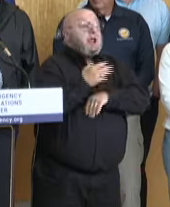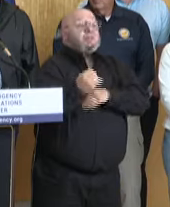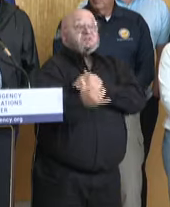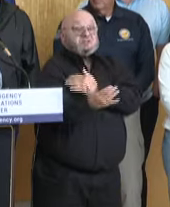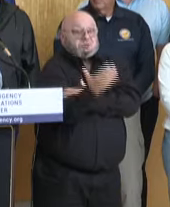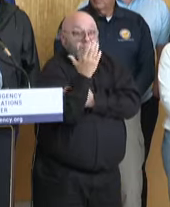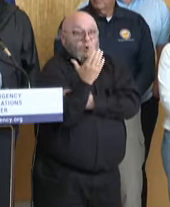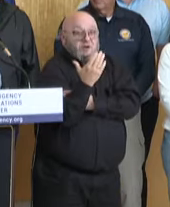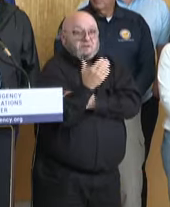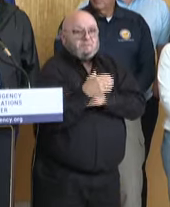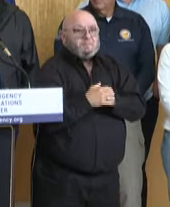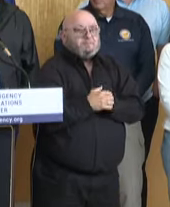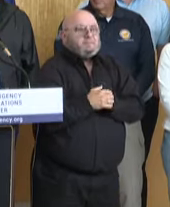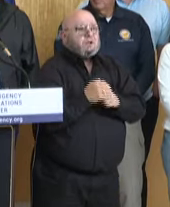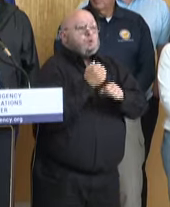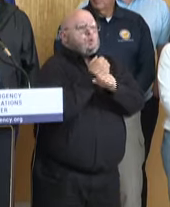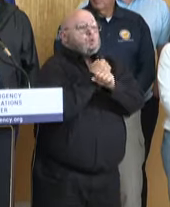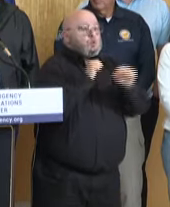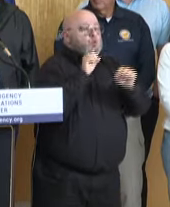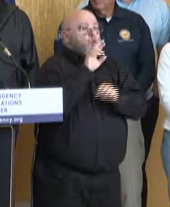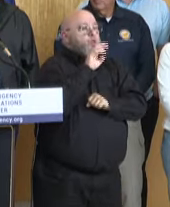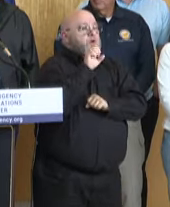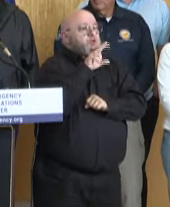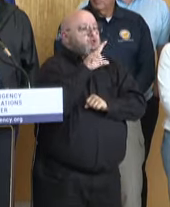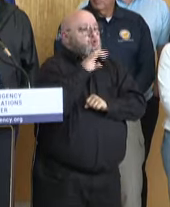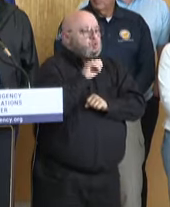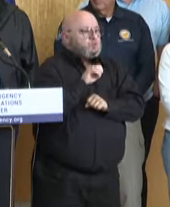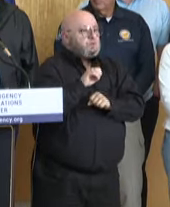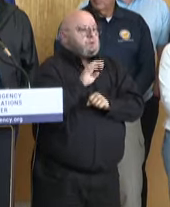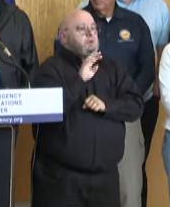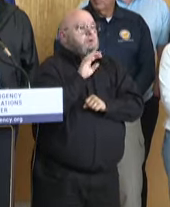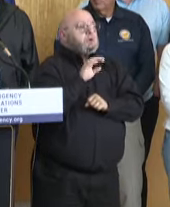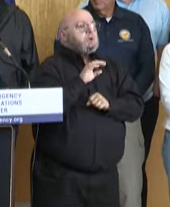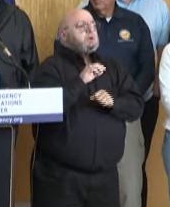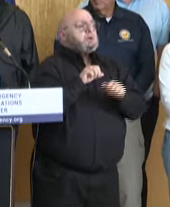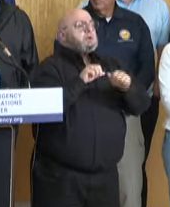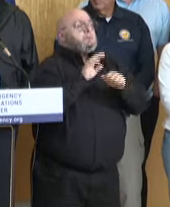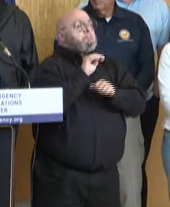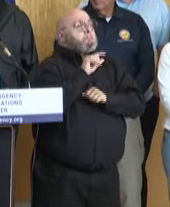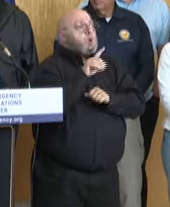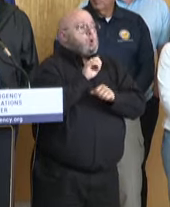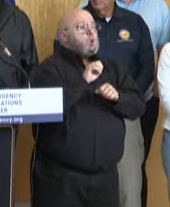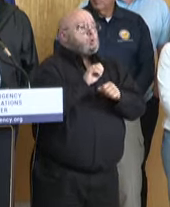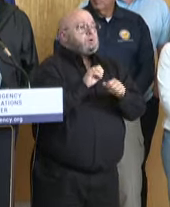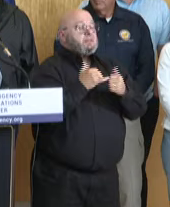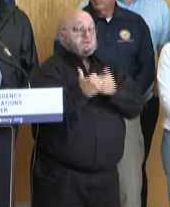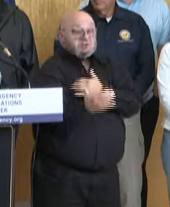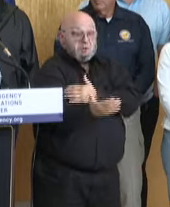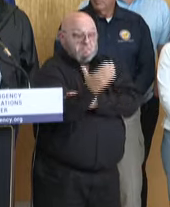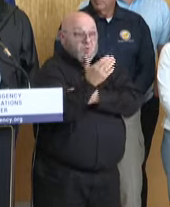ESTAMOS HACIENDO TODO LO QUE SE PUEDE.